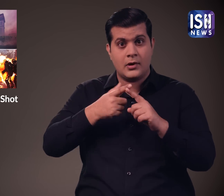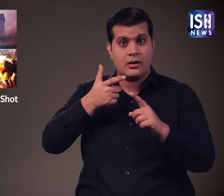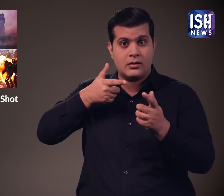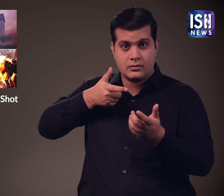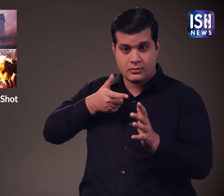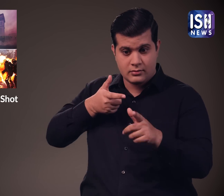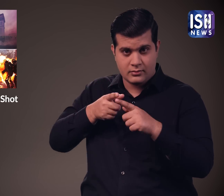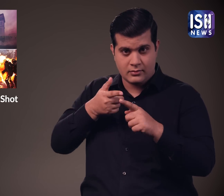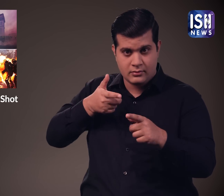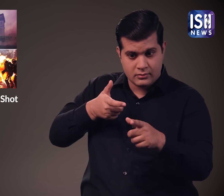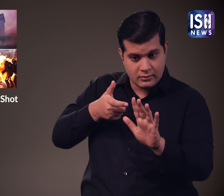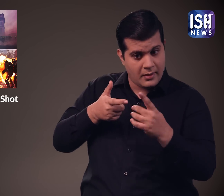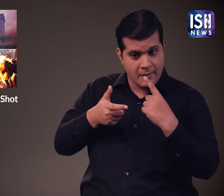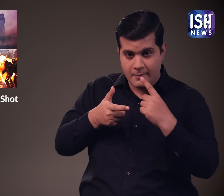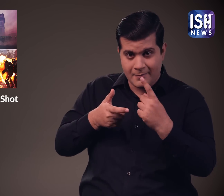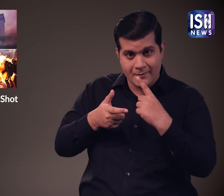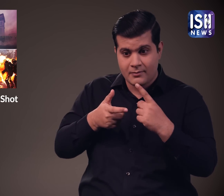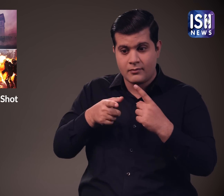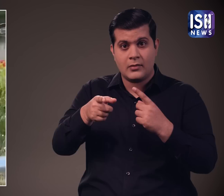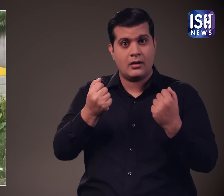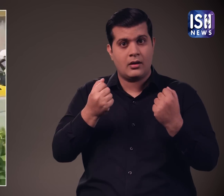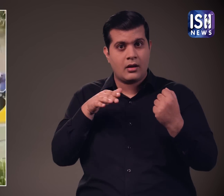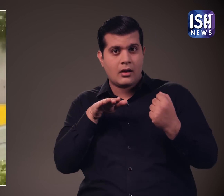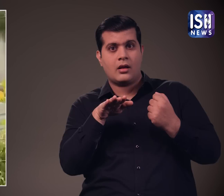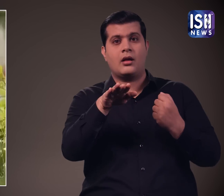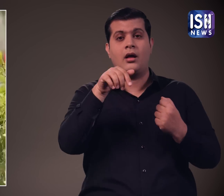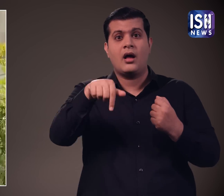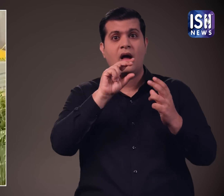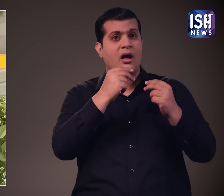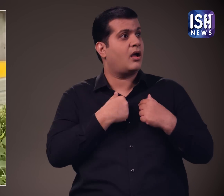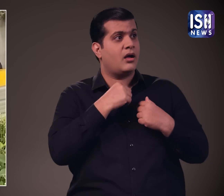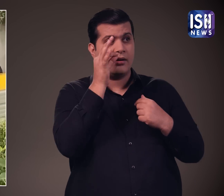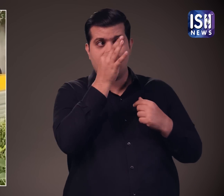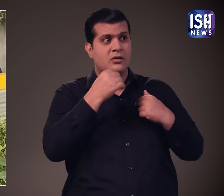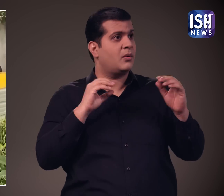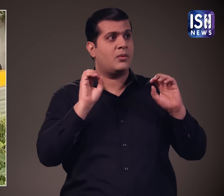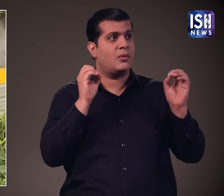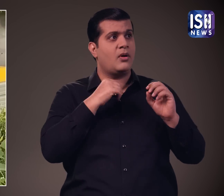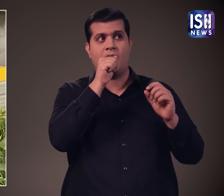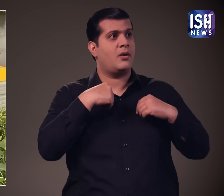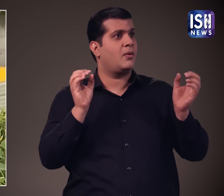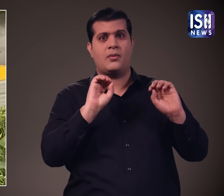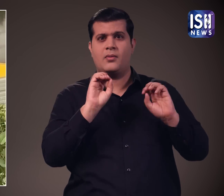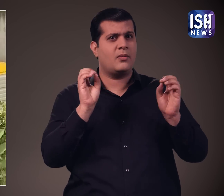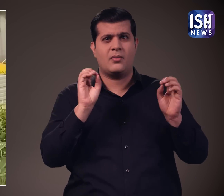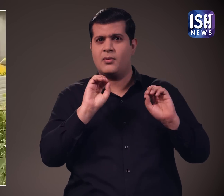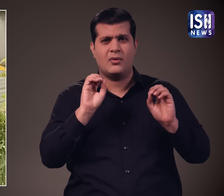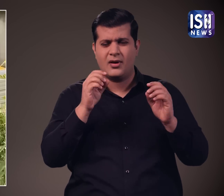It can be seen that the policemen had their gun aimed at the car while Nahel said he was not drunk.